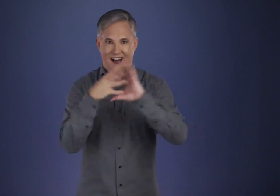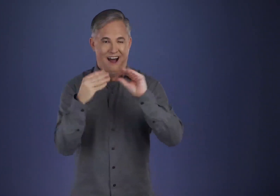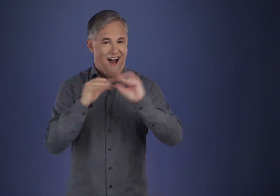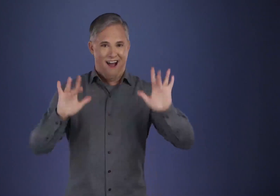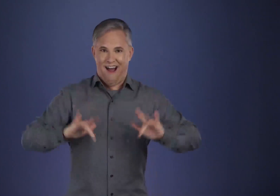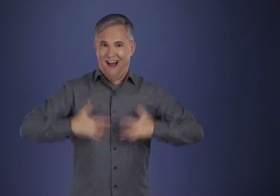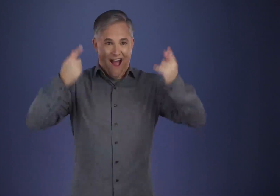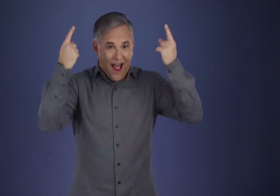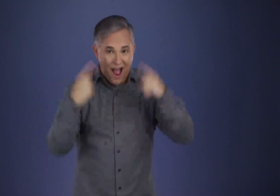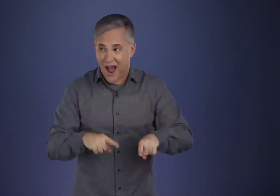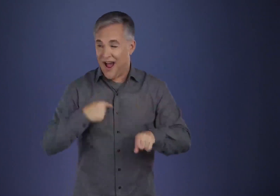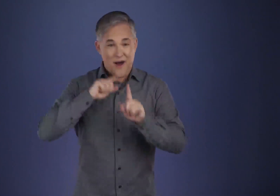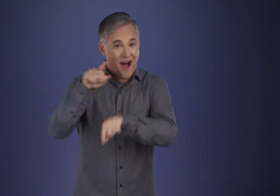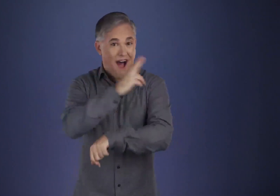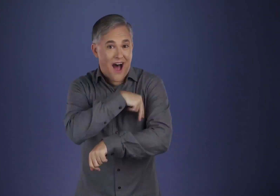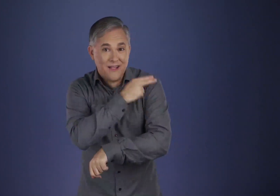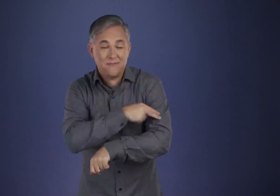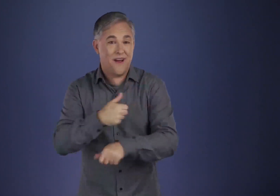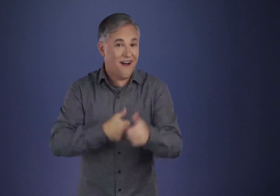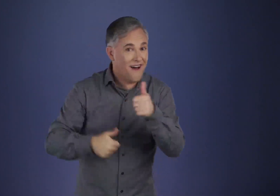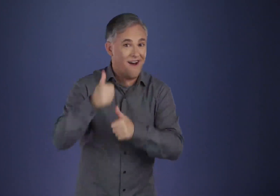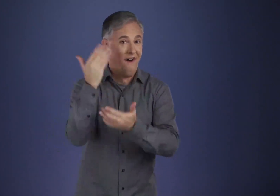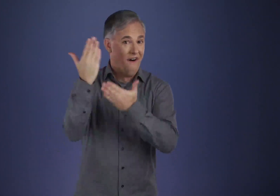At once I burst into the story of my opportunity.